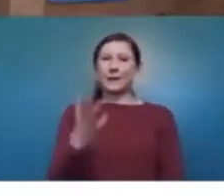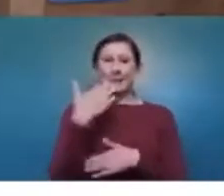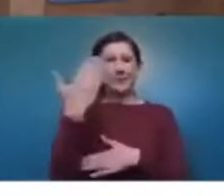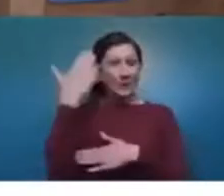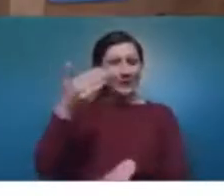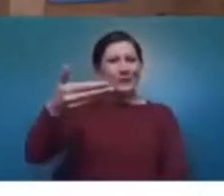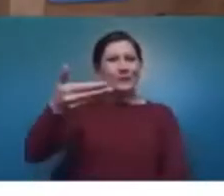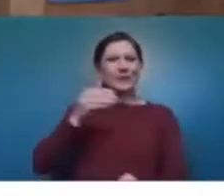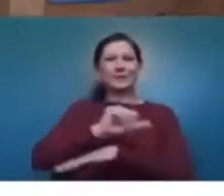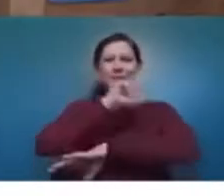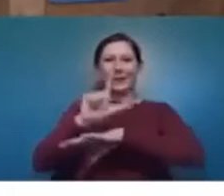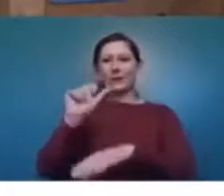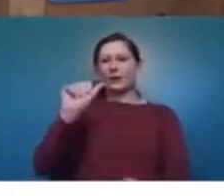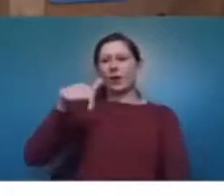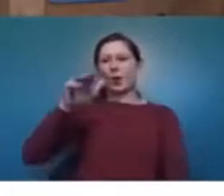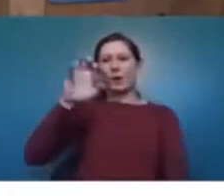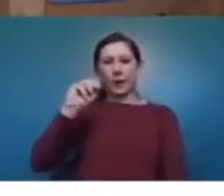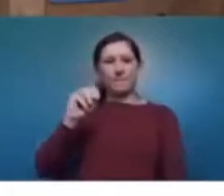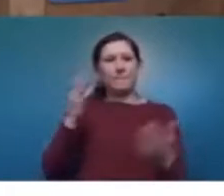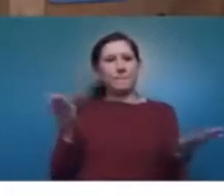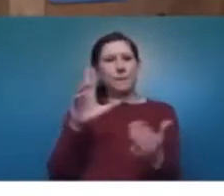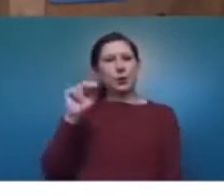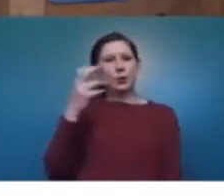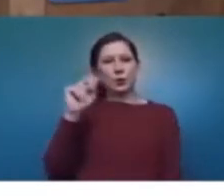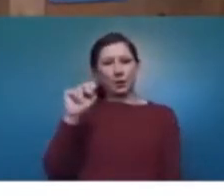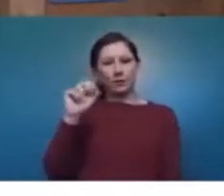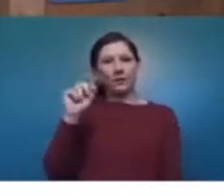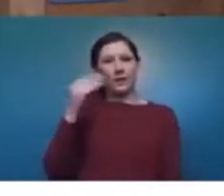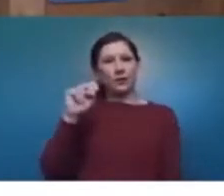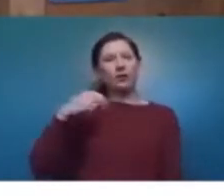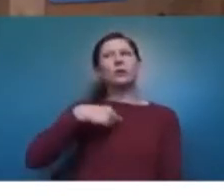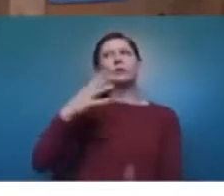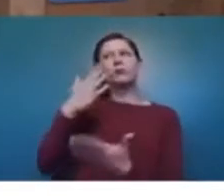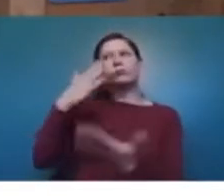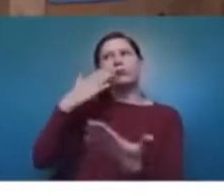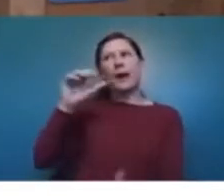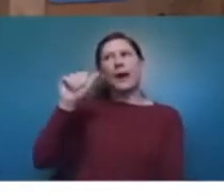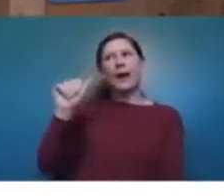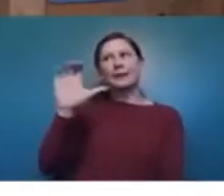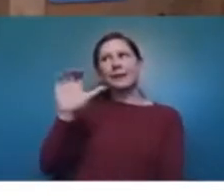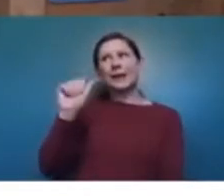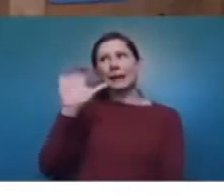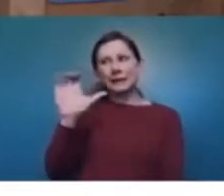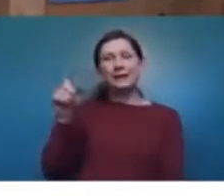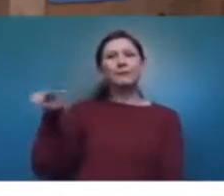Erin: Good morning, and welcome to the St. Louis Aquarium at Union Station. We'd like to thank the ACAC for having us a present